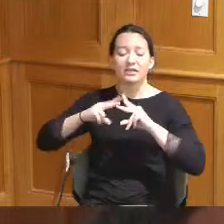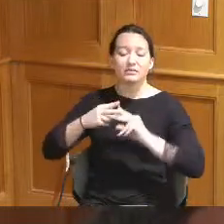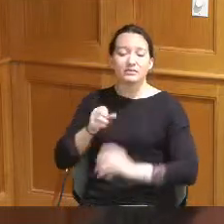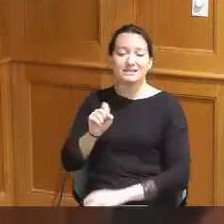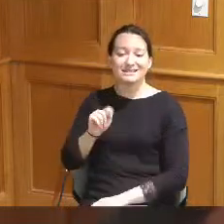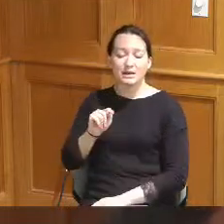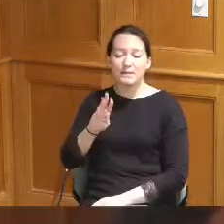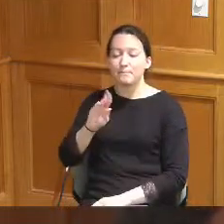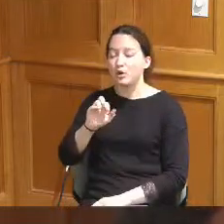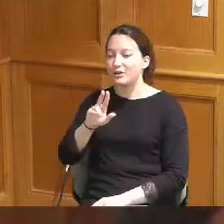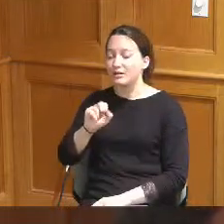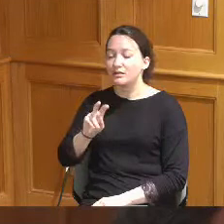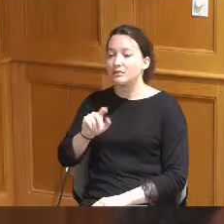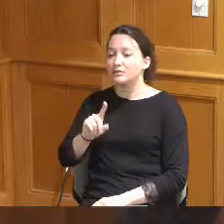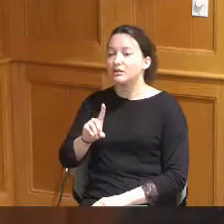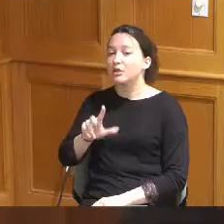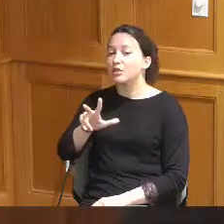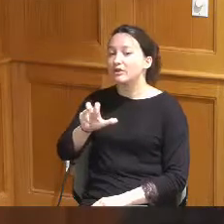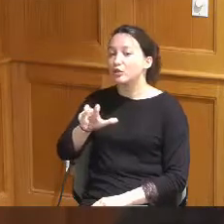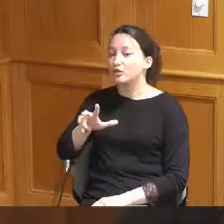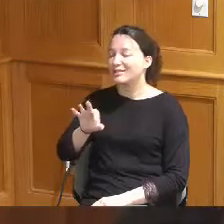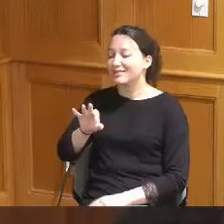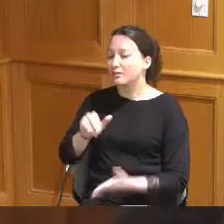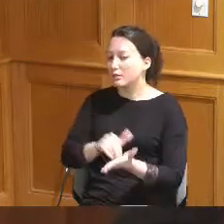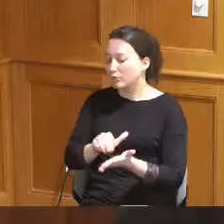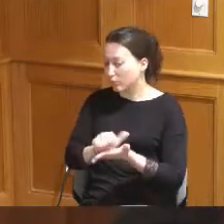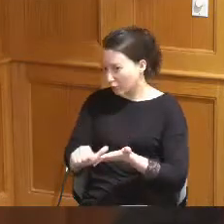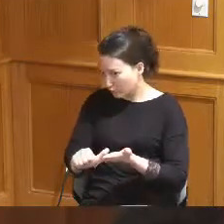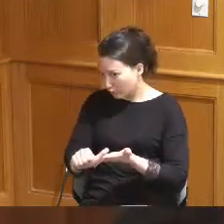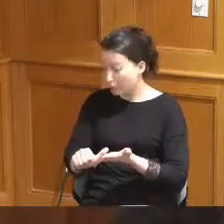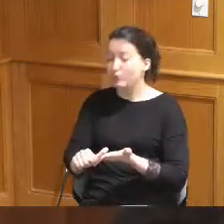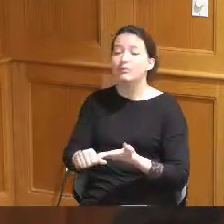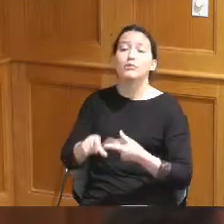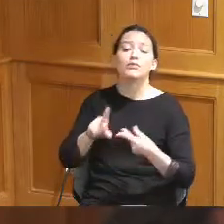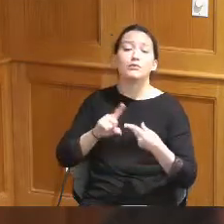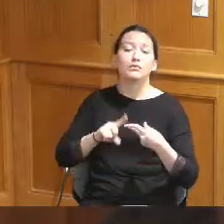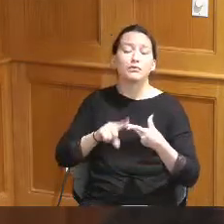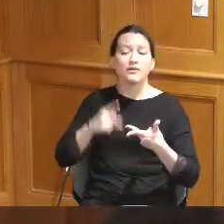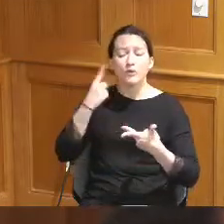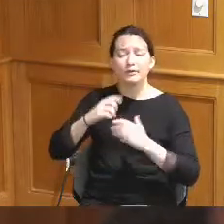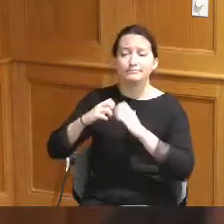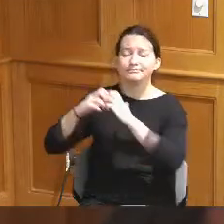in the amount of 339 thousand dollars this will be used to help demolish the former St.